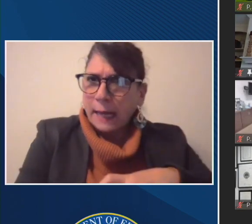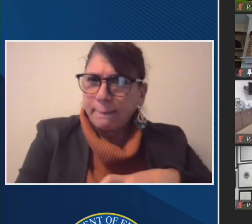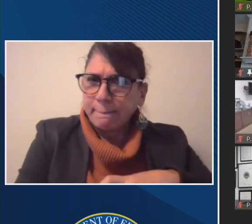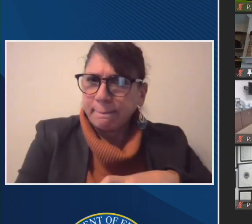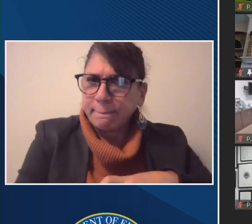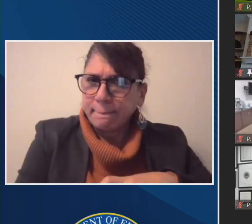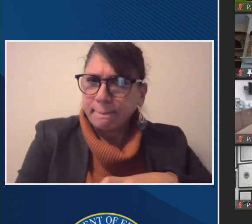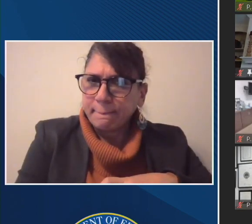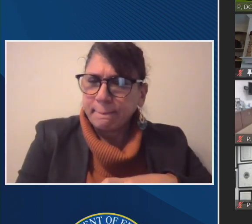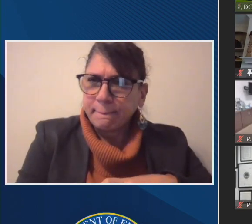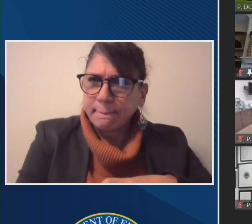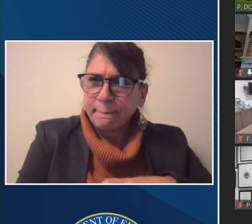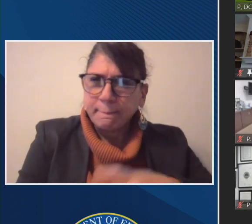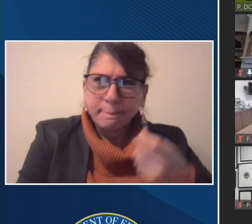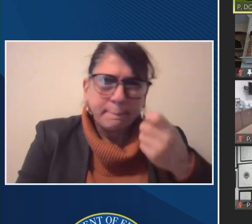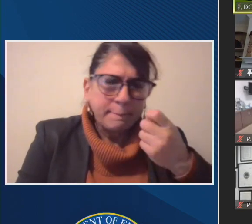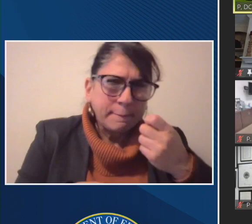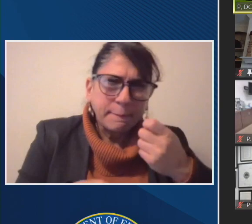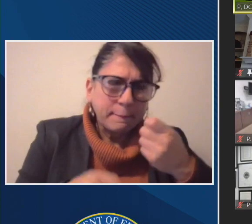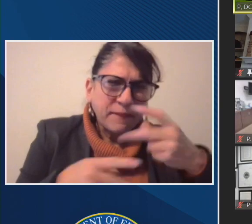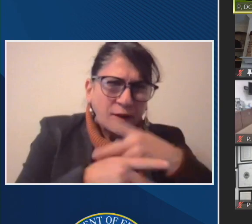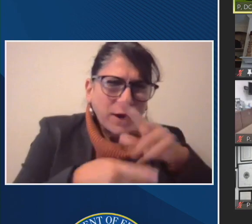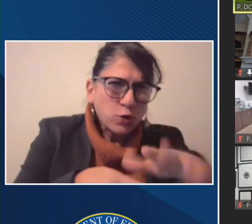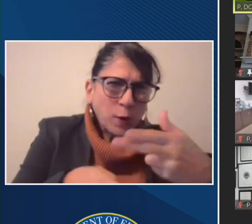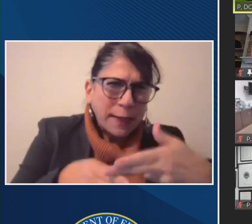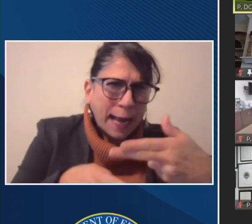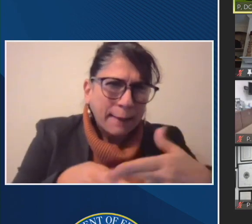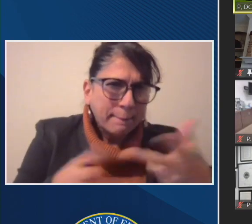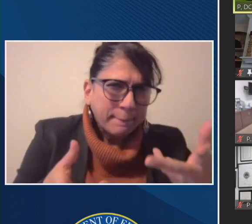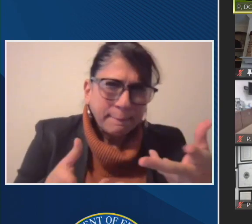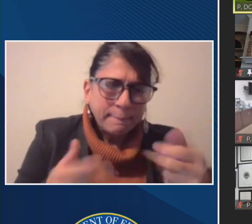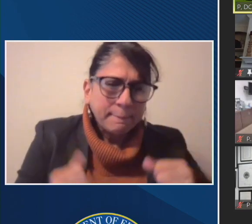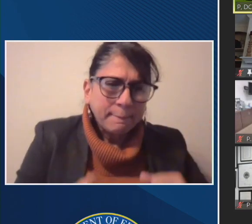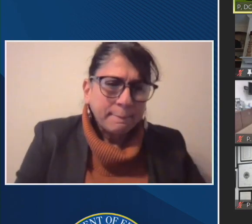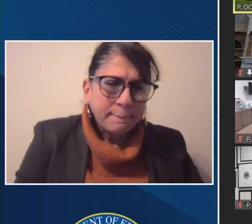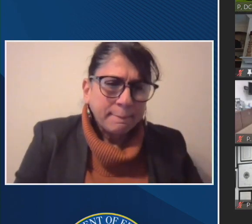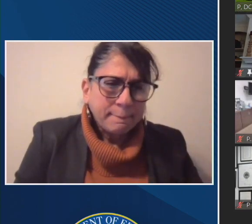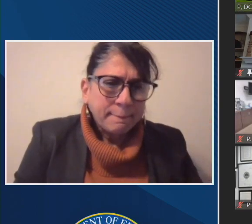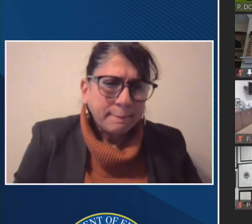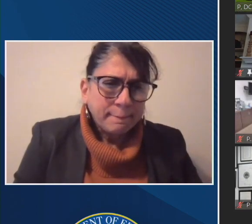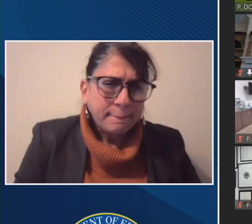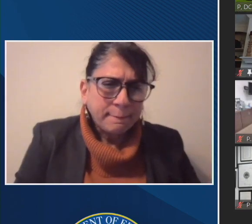what your name is by your naming convention. DC? Okay, alright, DC.